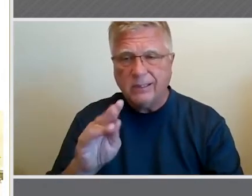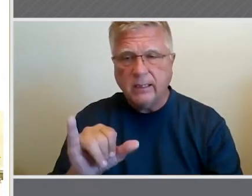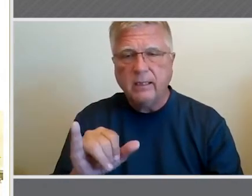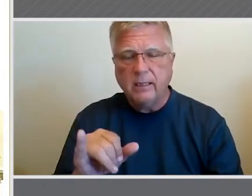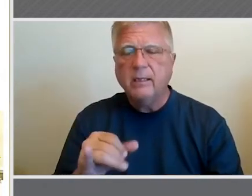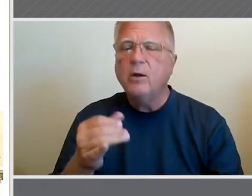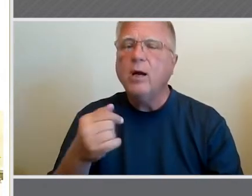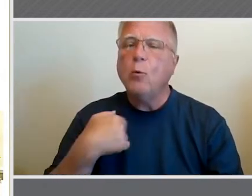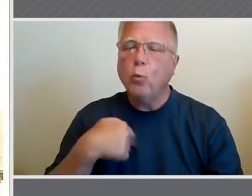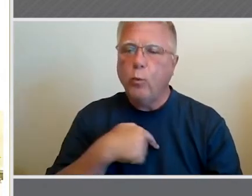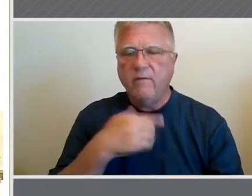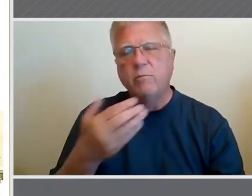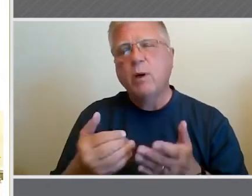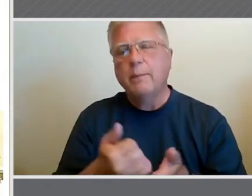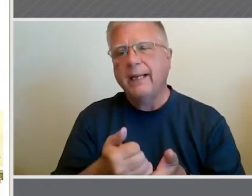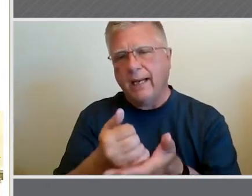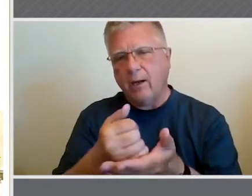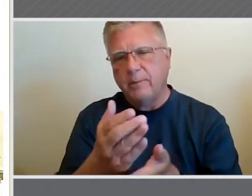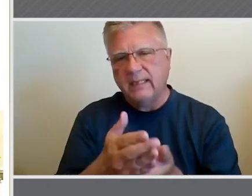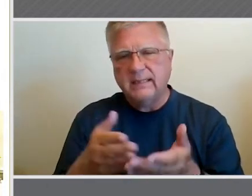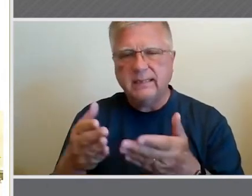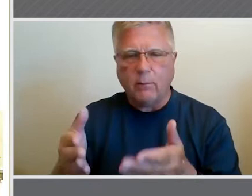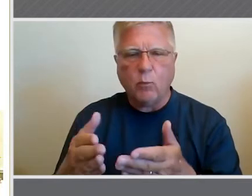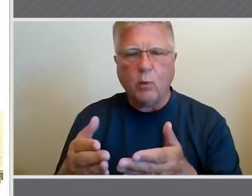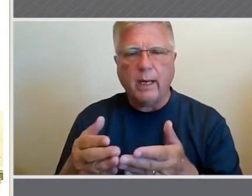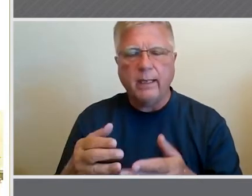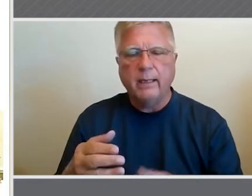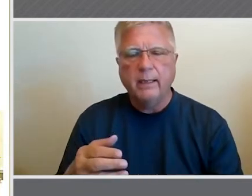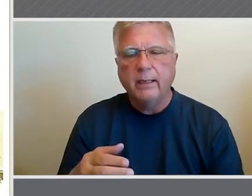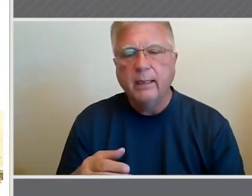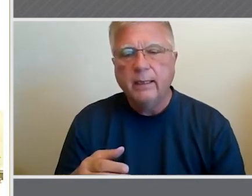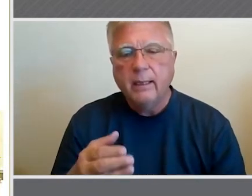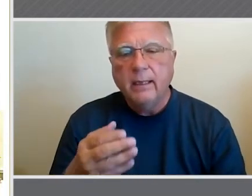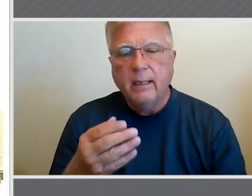way whether that's with the space that folks are occupied or with the businesses themselves